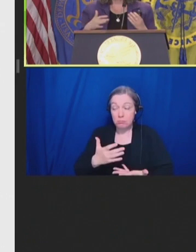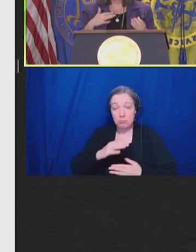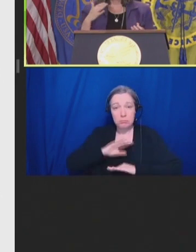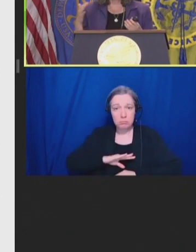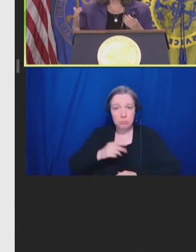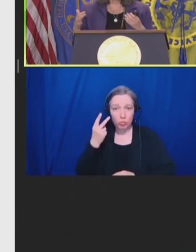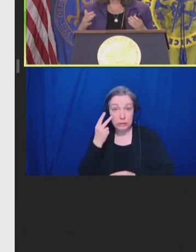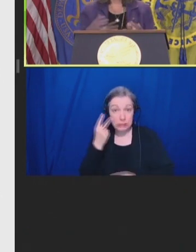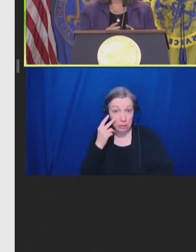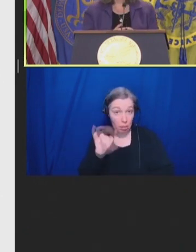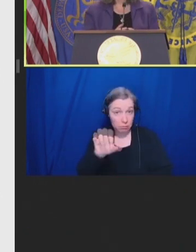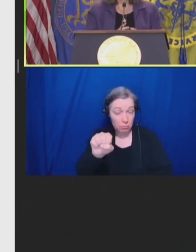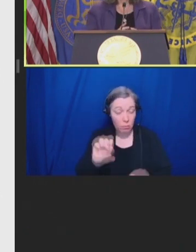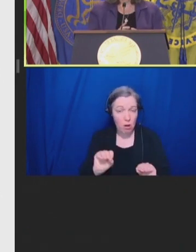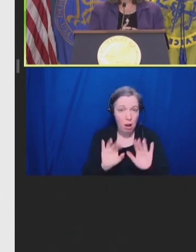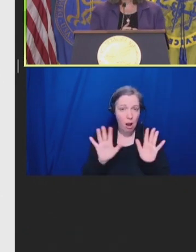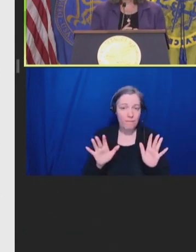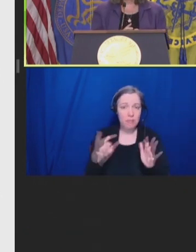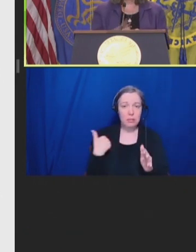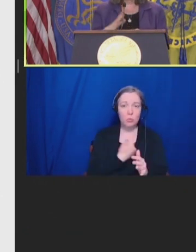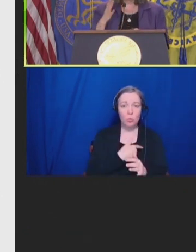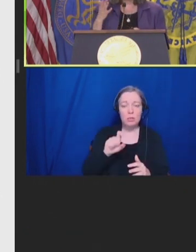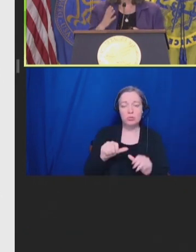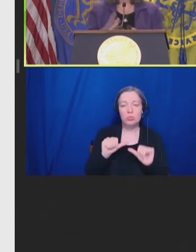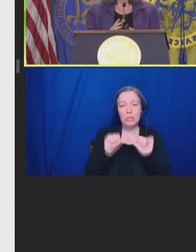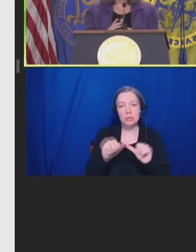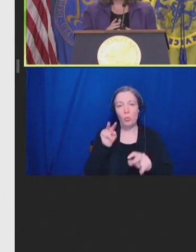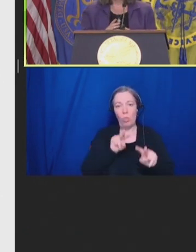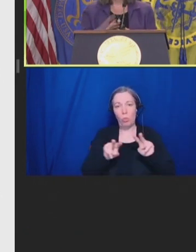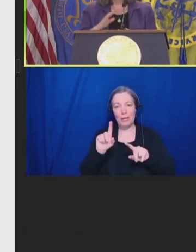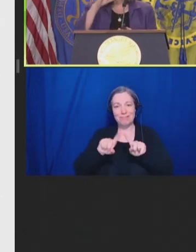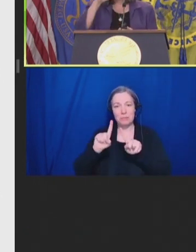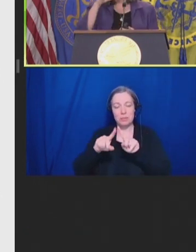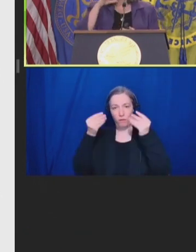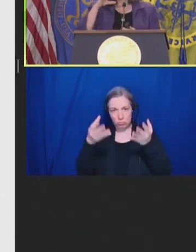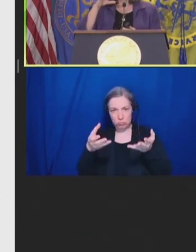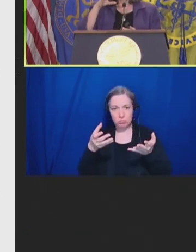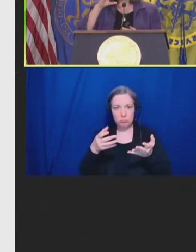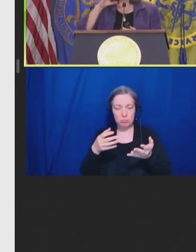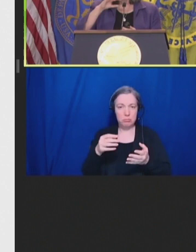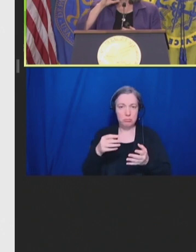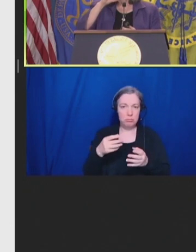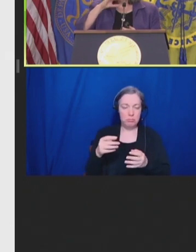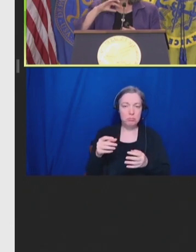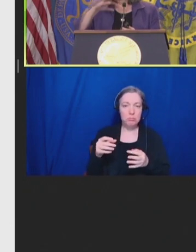looking at different data sources. And I think as I mentioned before, you know, we have seen more